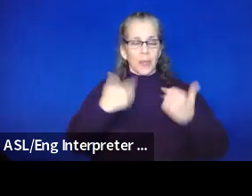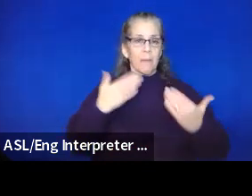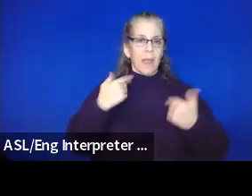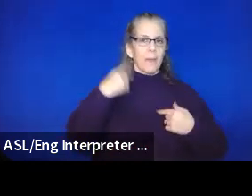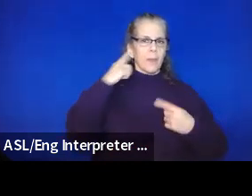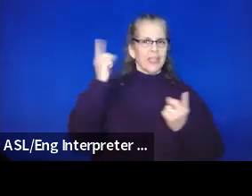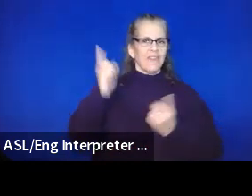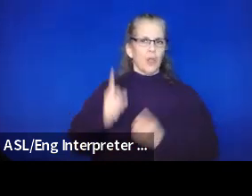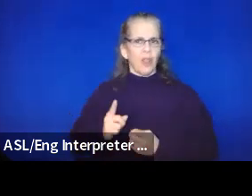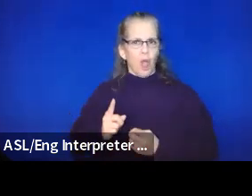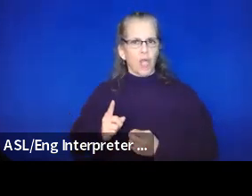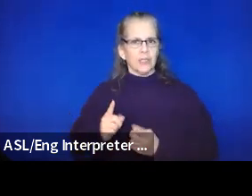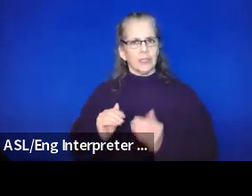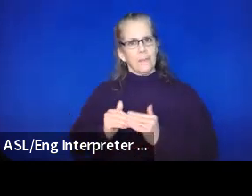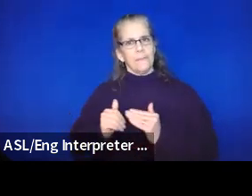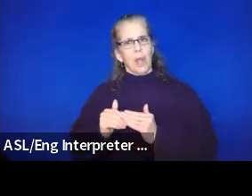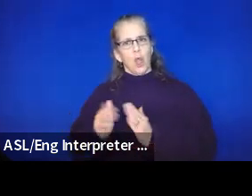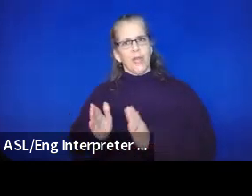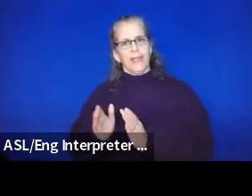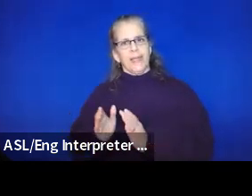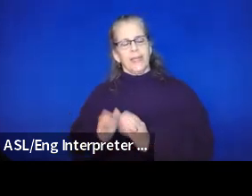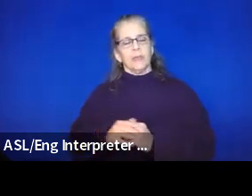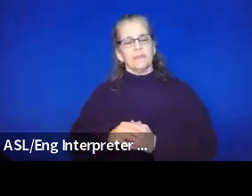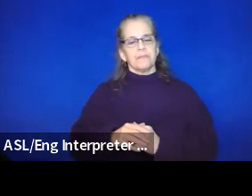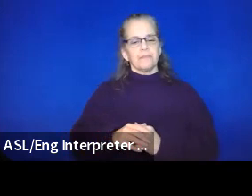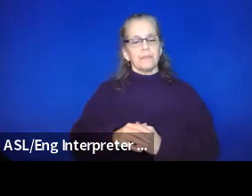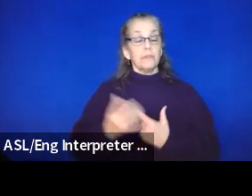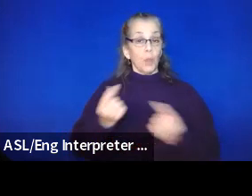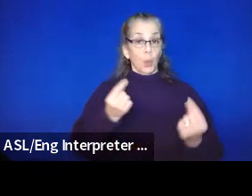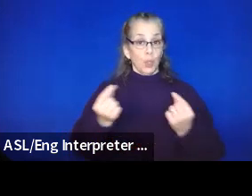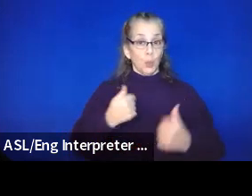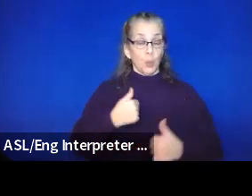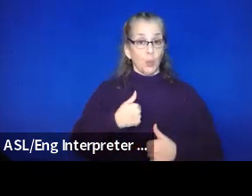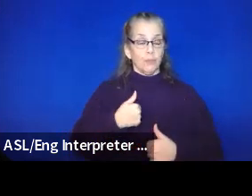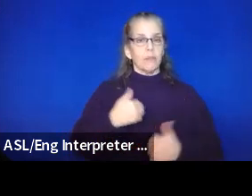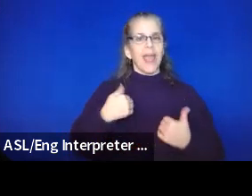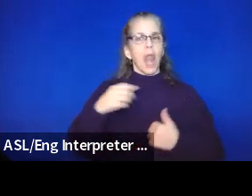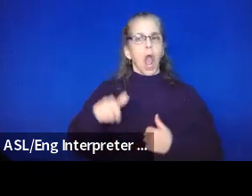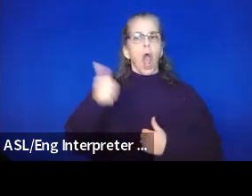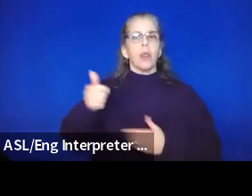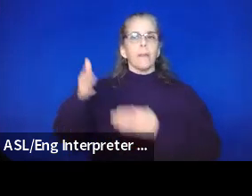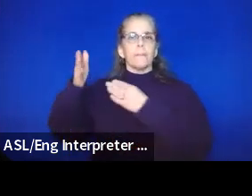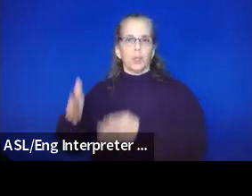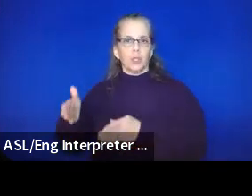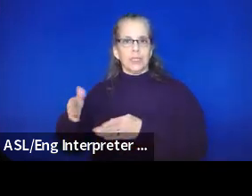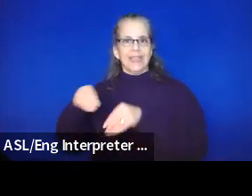So what I did was... um... I had another person in the meeting who was running the meeting